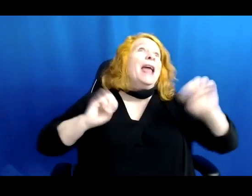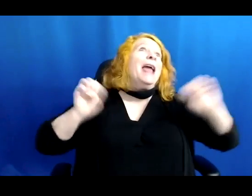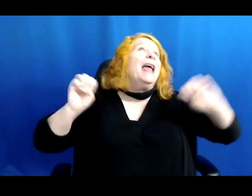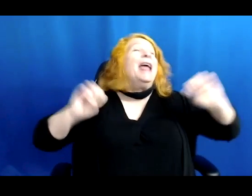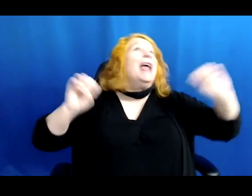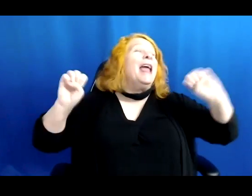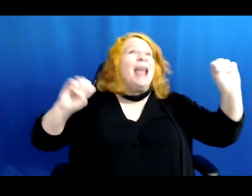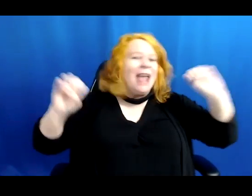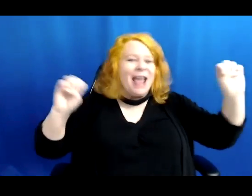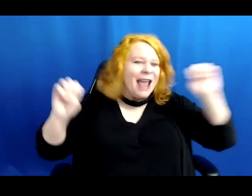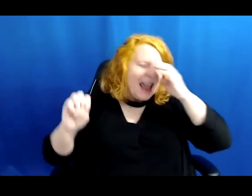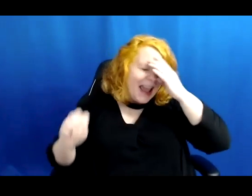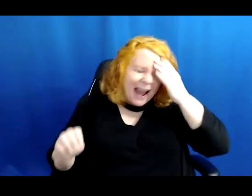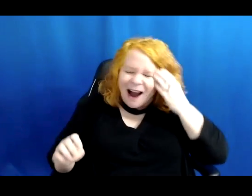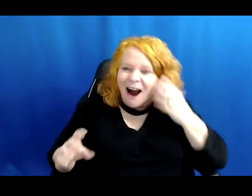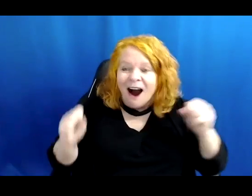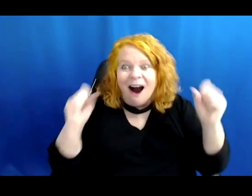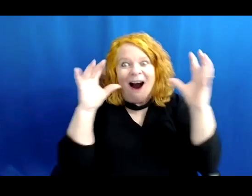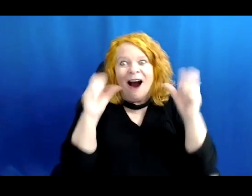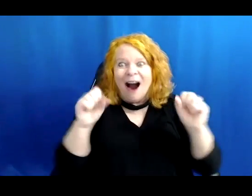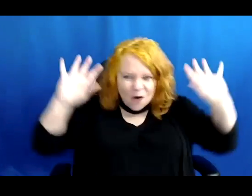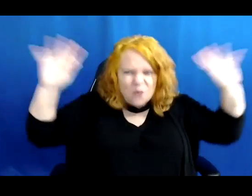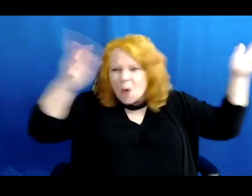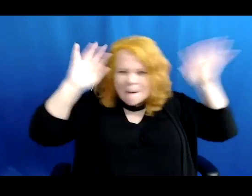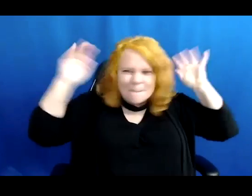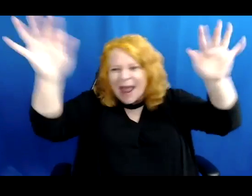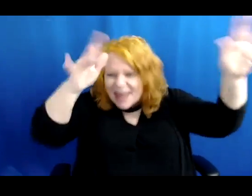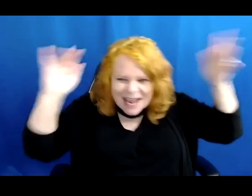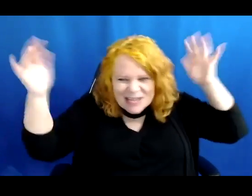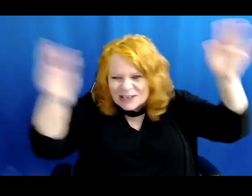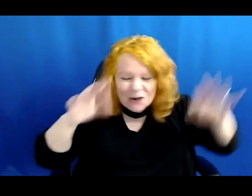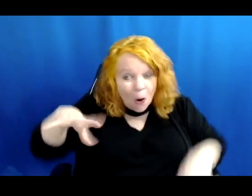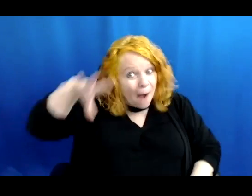Whoopeedeedoo!. Boys and girls.